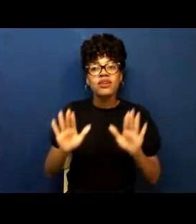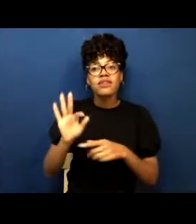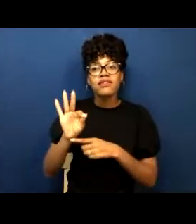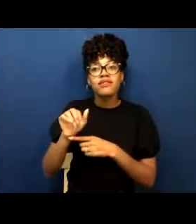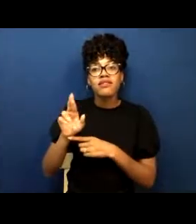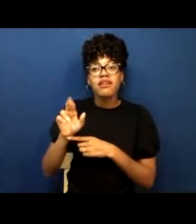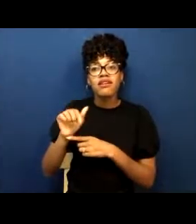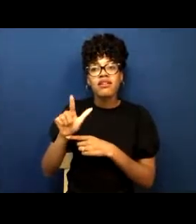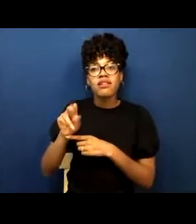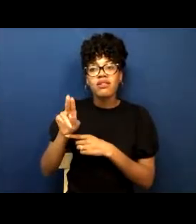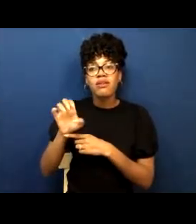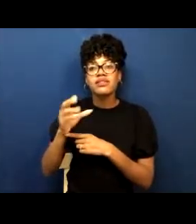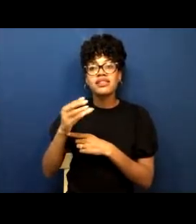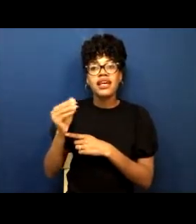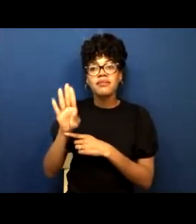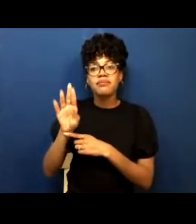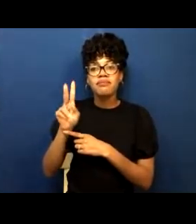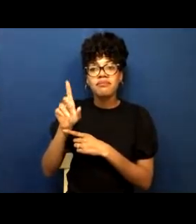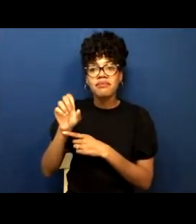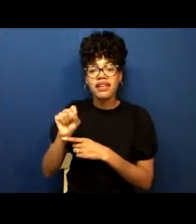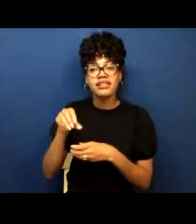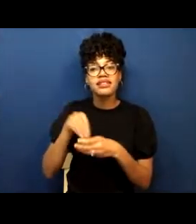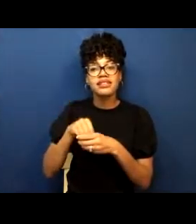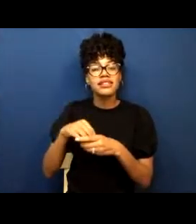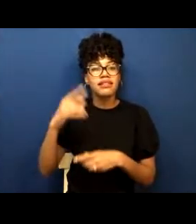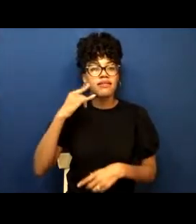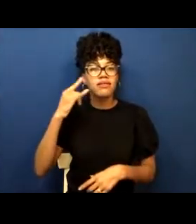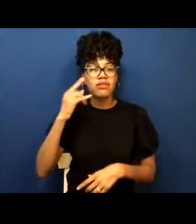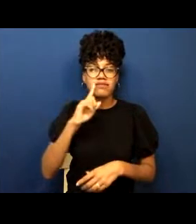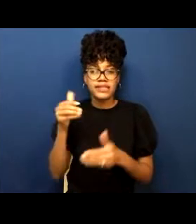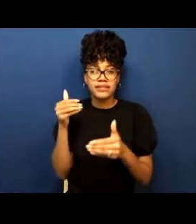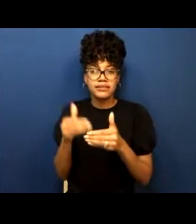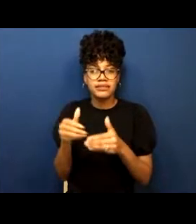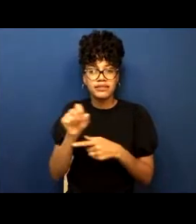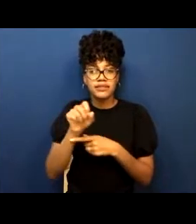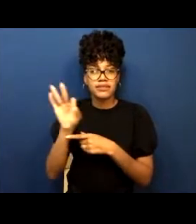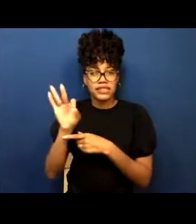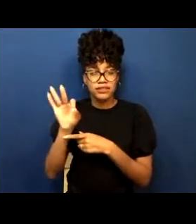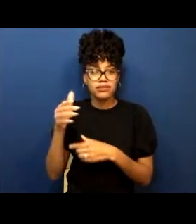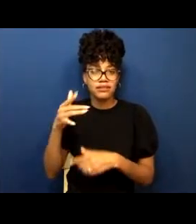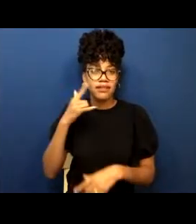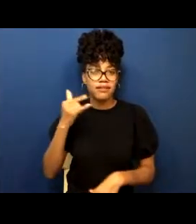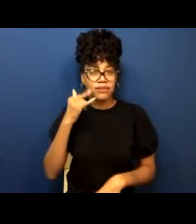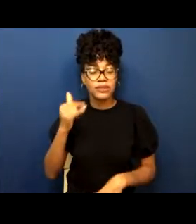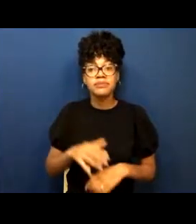just outside San Francisco, California. And I work to bring the sanctuaries and the oceans to people on land.